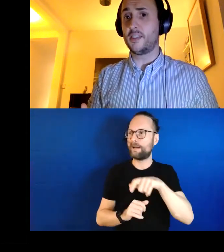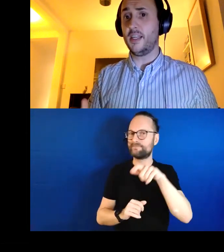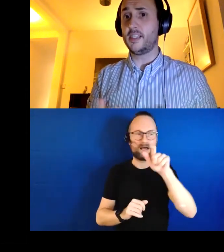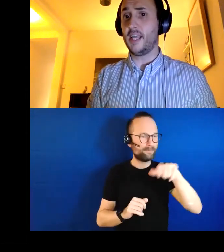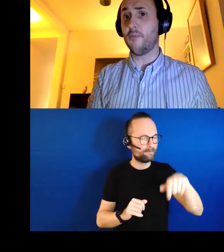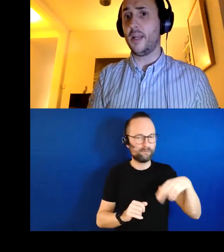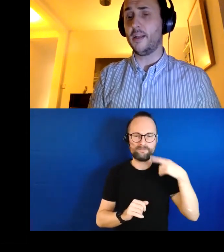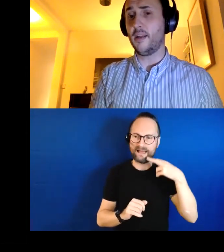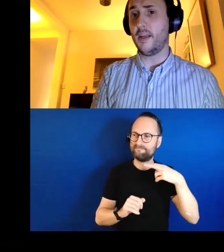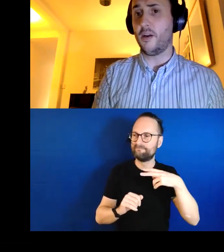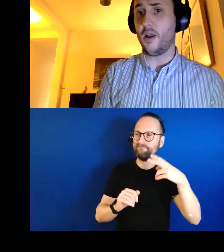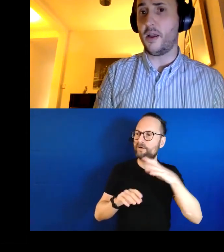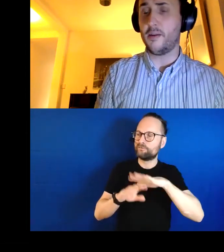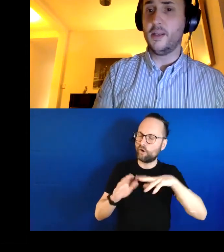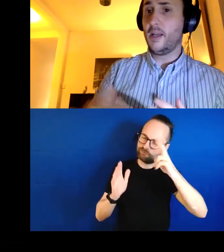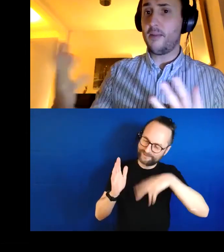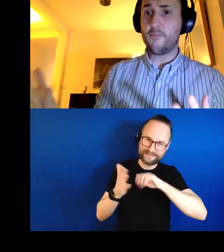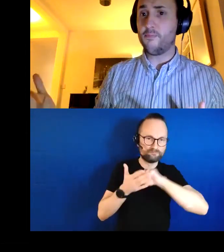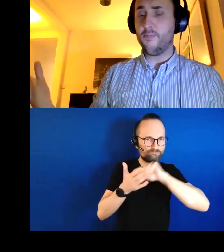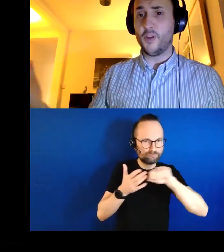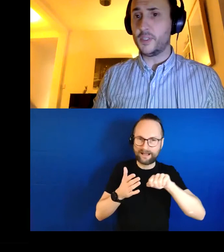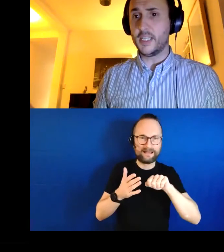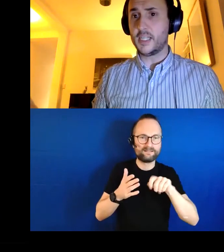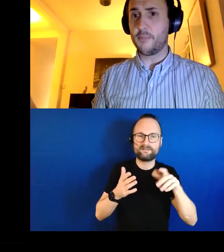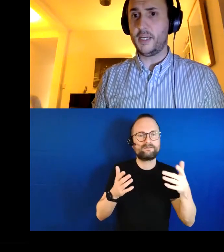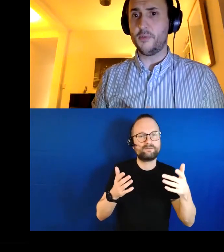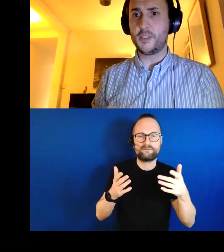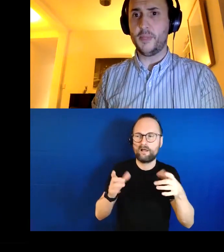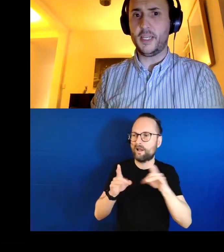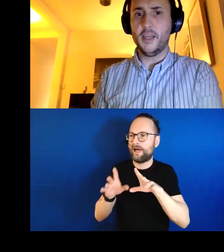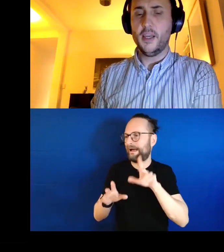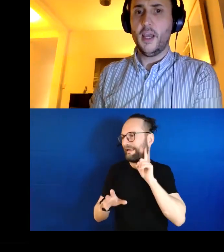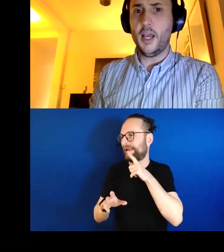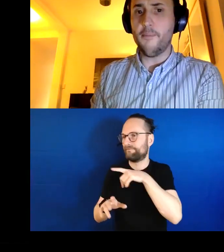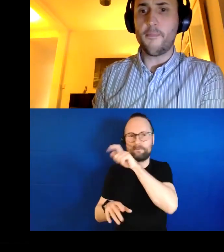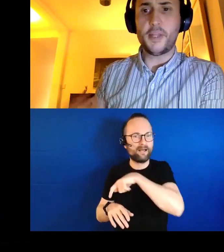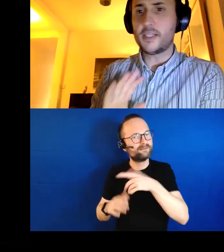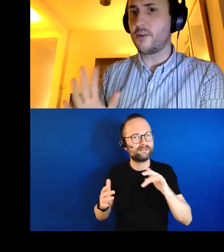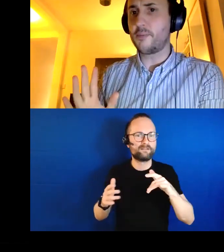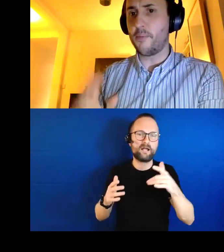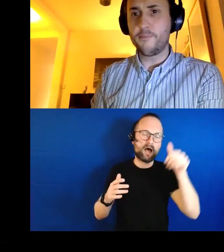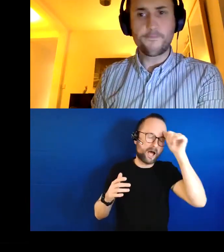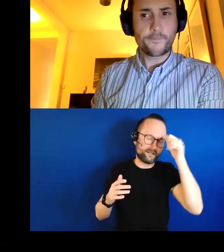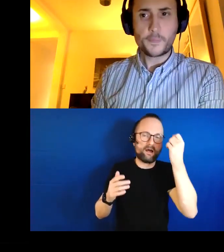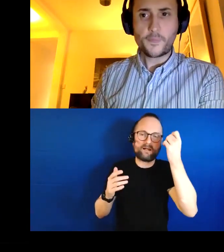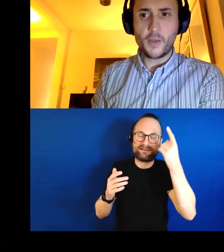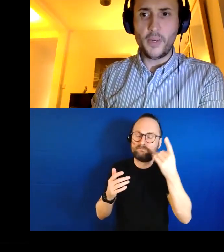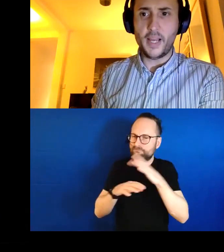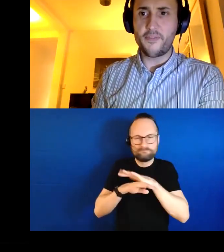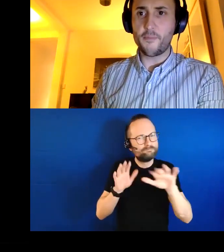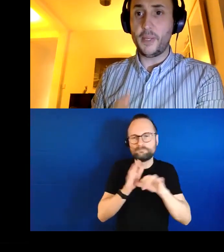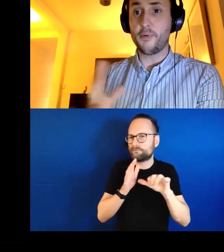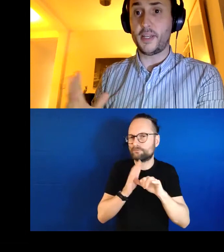I know obviously from doing my course, in sign language that sometimes grammar is different,